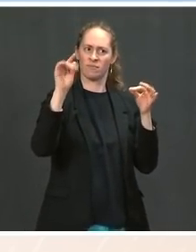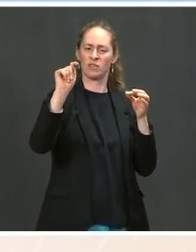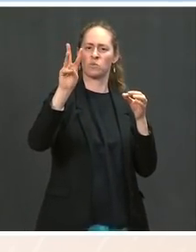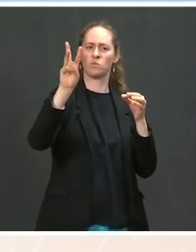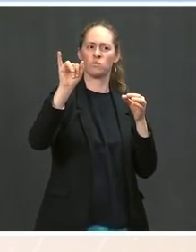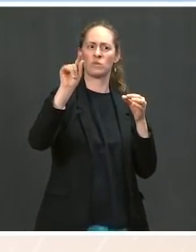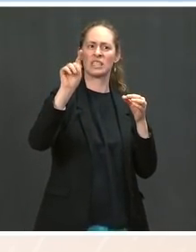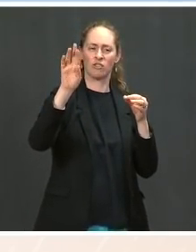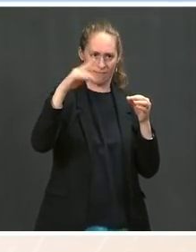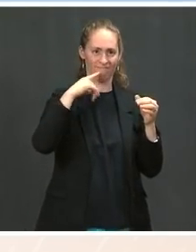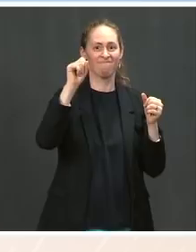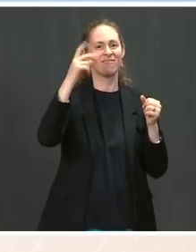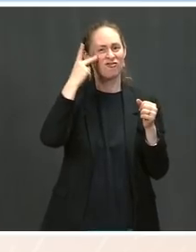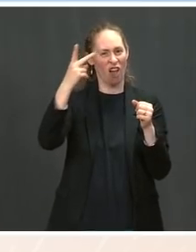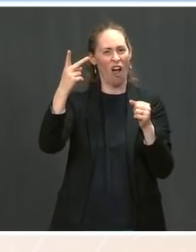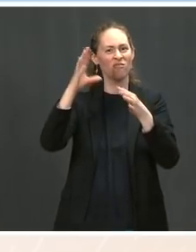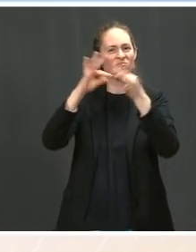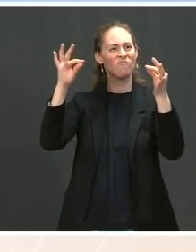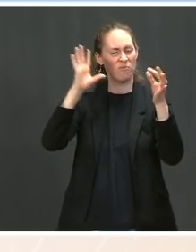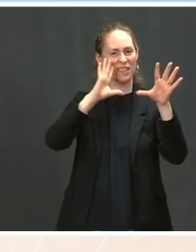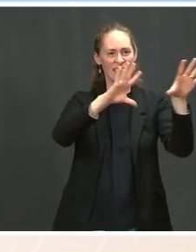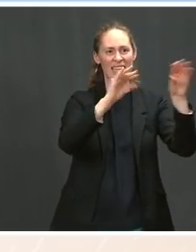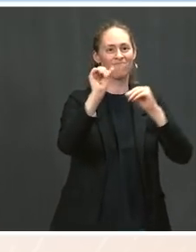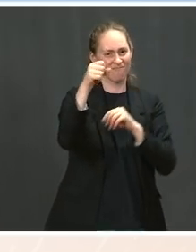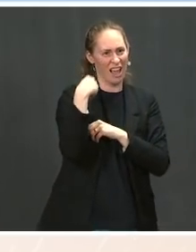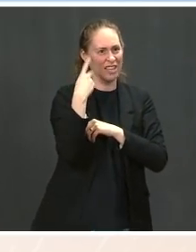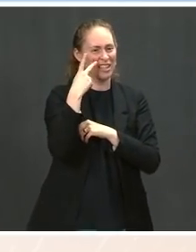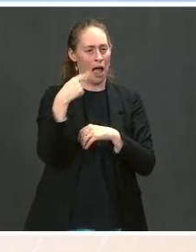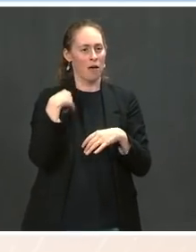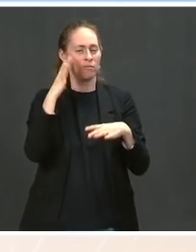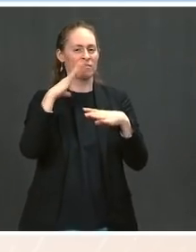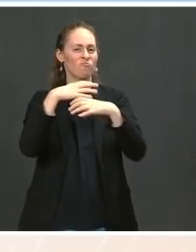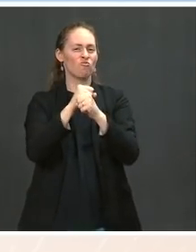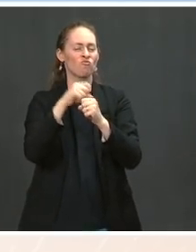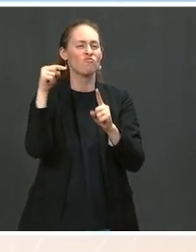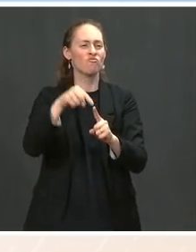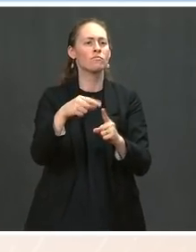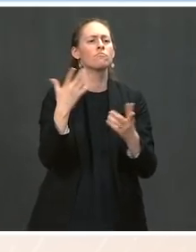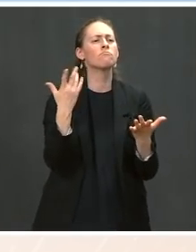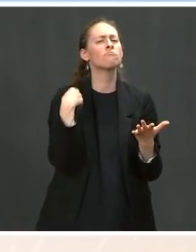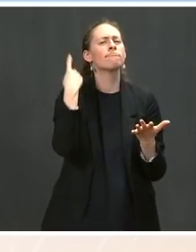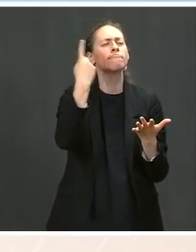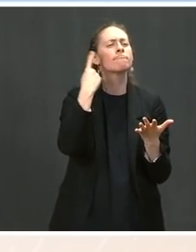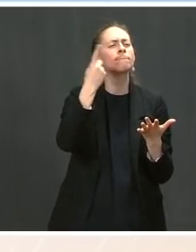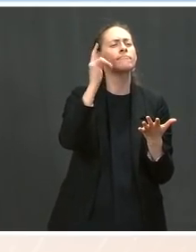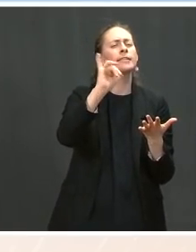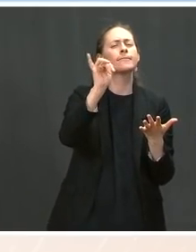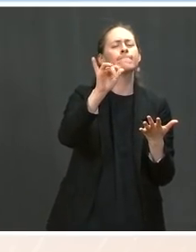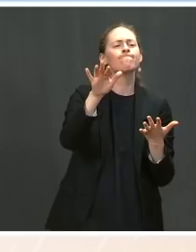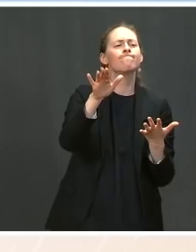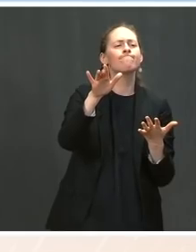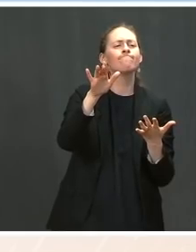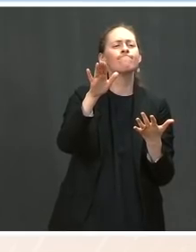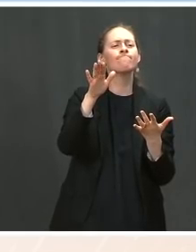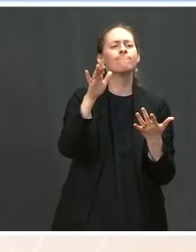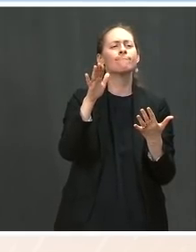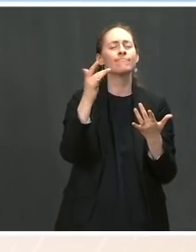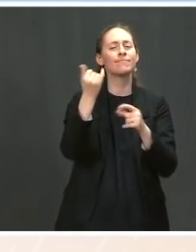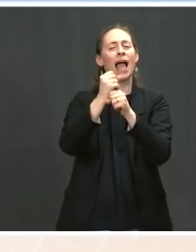so we will get you a readout of that. Let me just also -- because you, kind of -- you prompted me -- that we have done a lot of outreach,